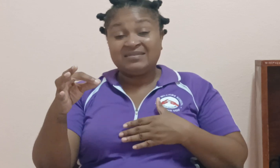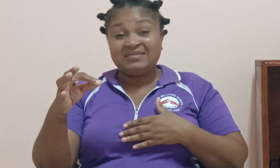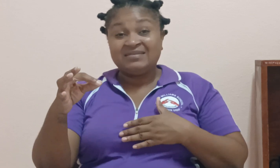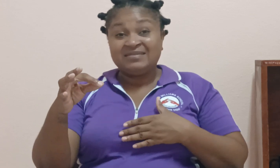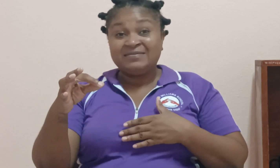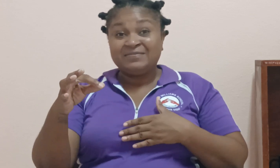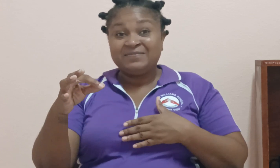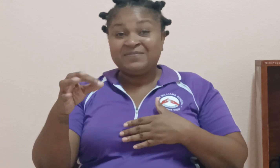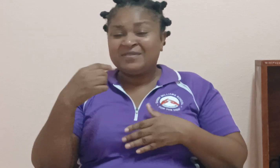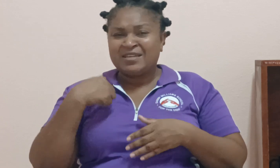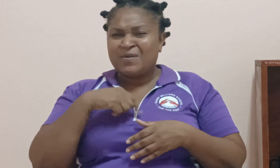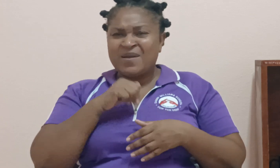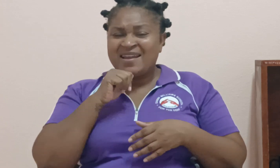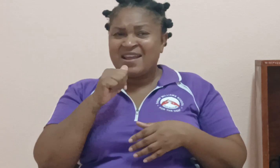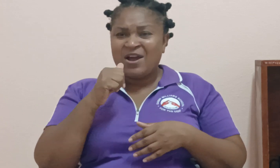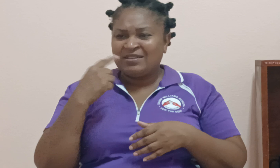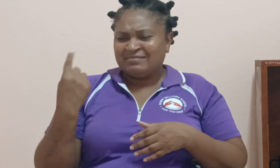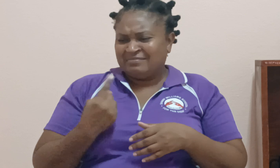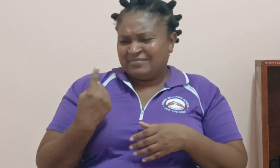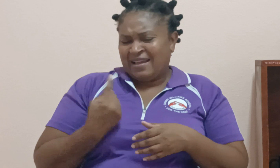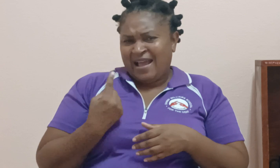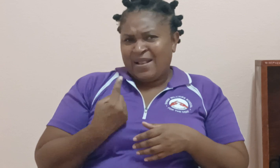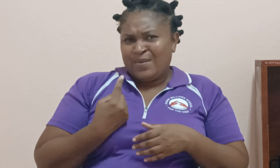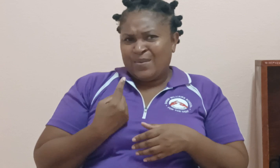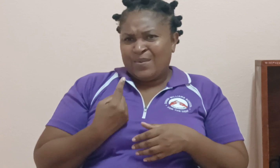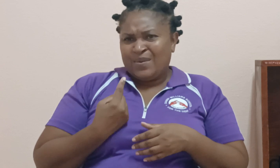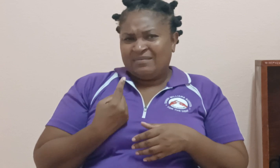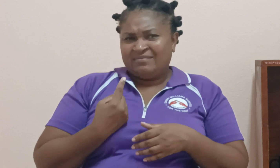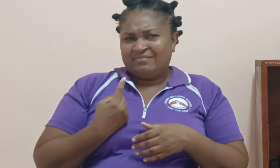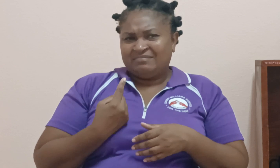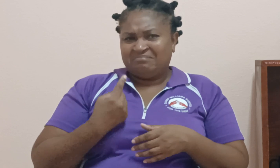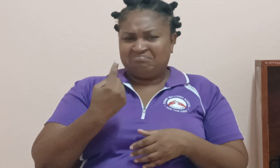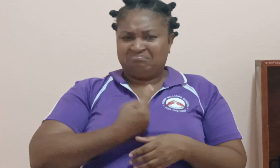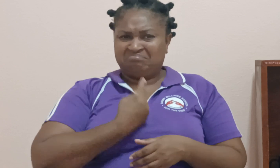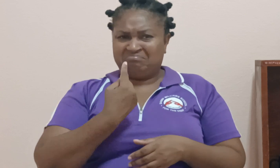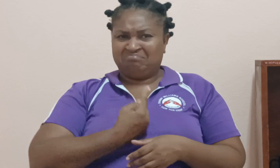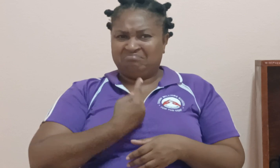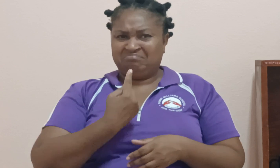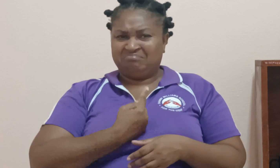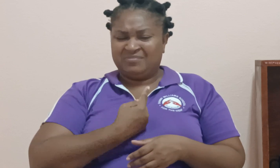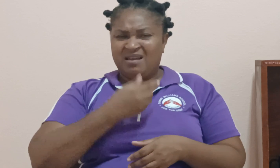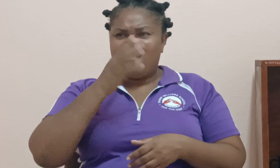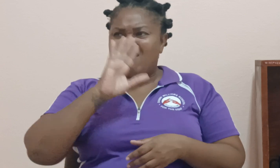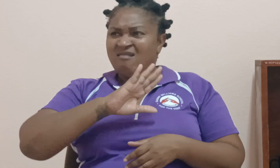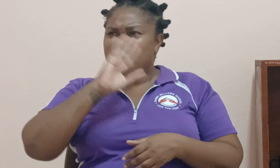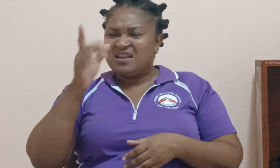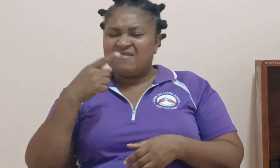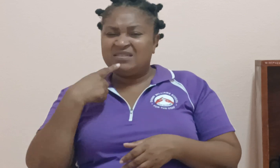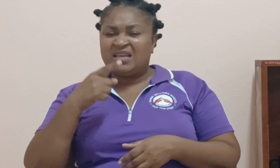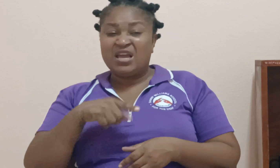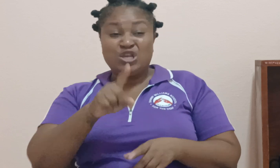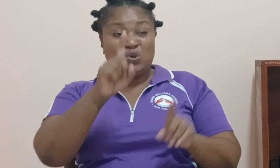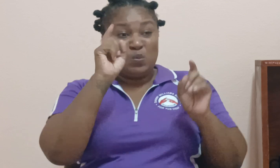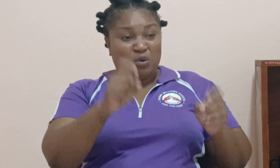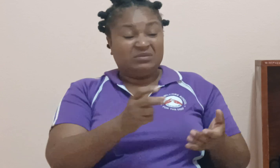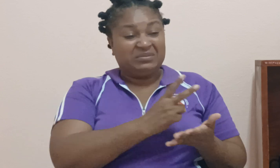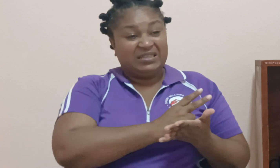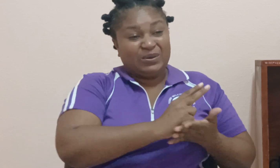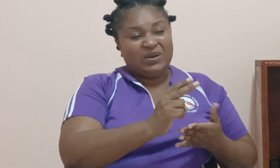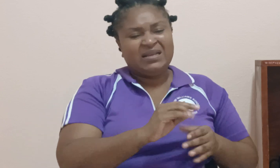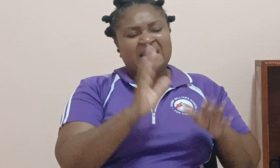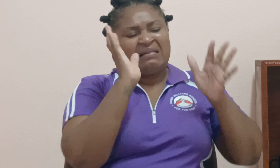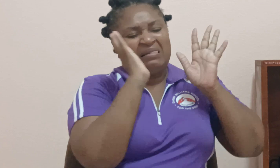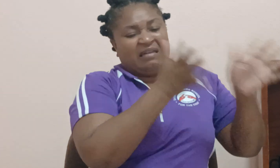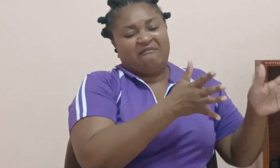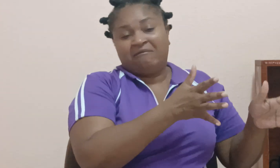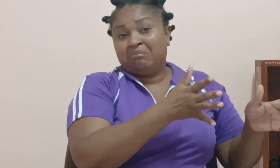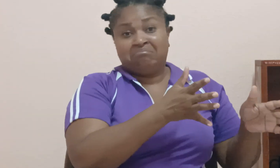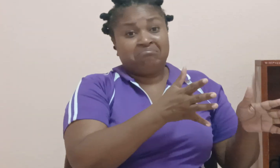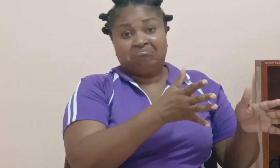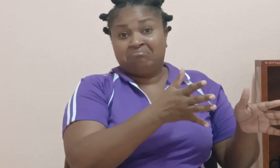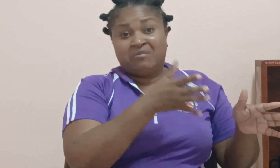So, we are not on our own - GOD didn’t give us this call to holiness and leave us.